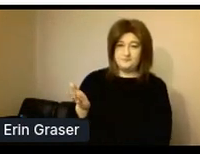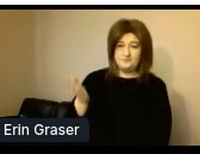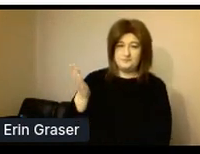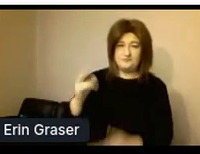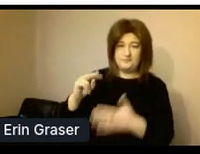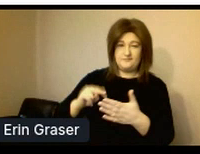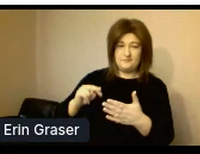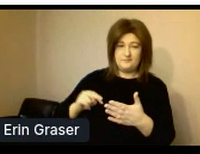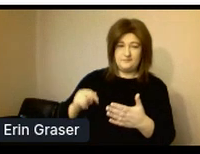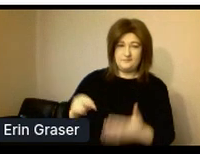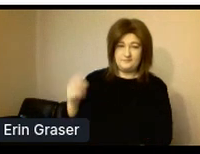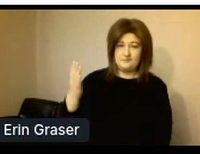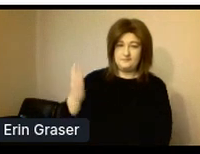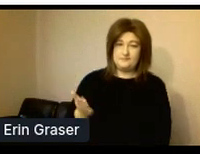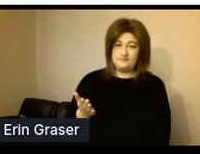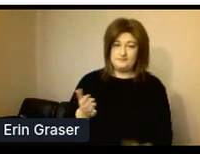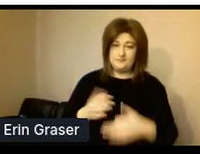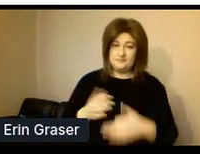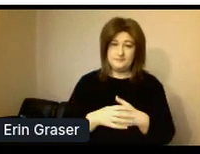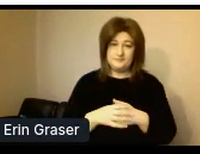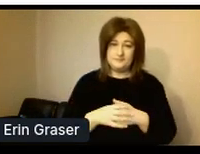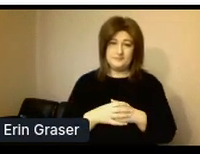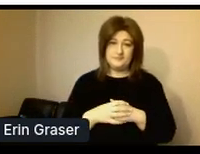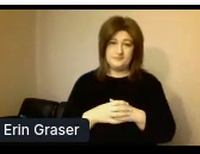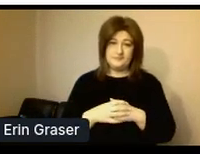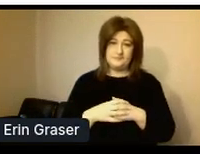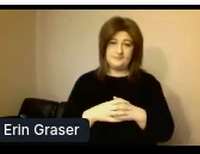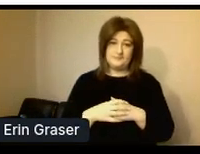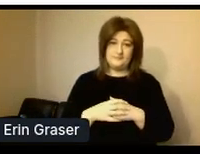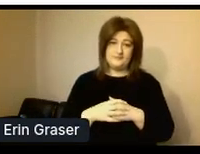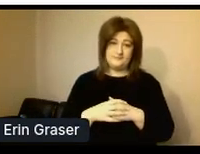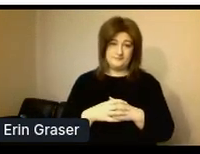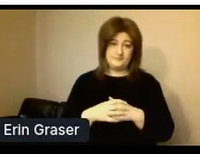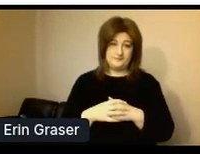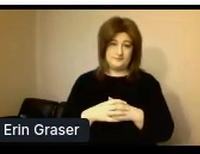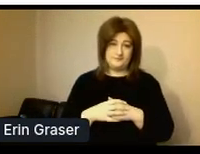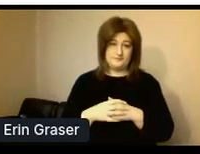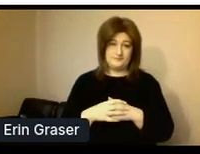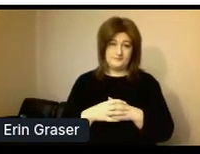tribes that make up the state of Washington and the many tribes that are not federally recognized